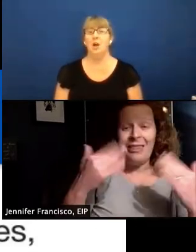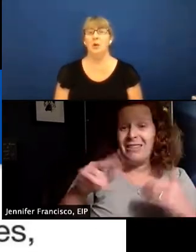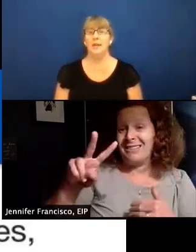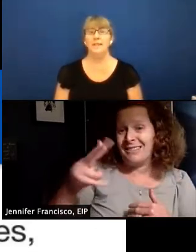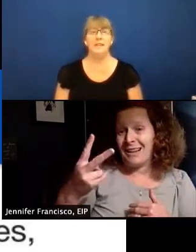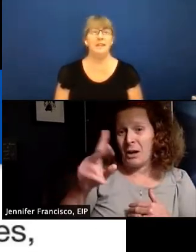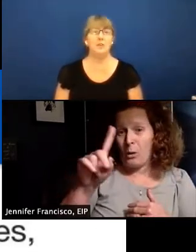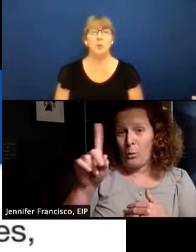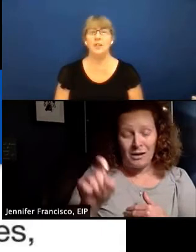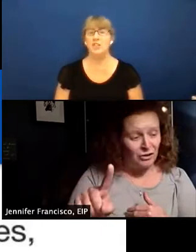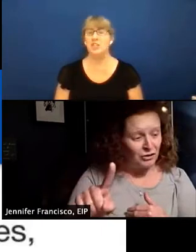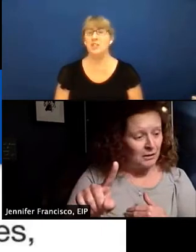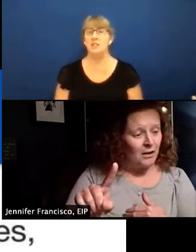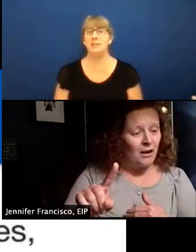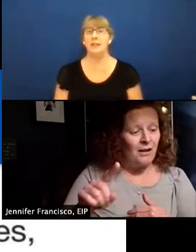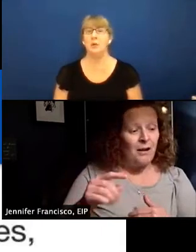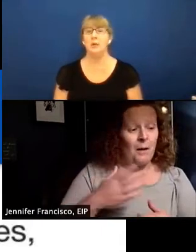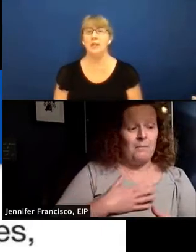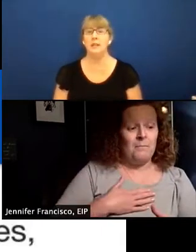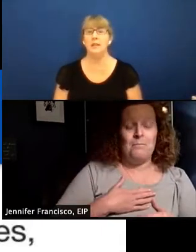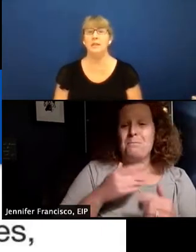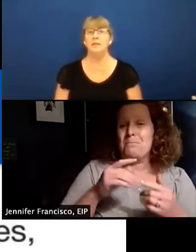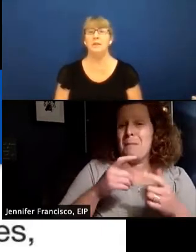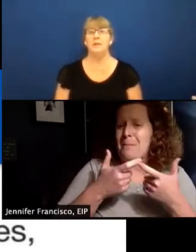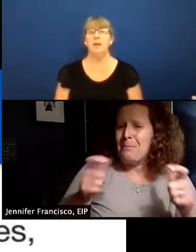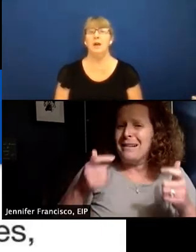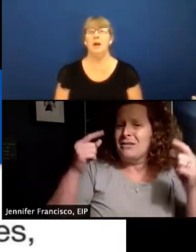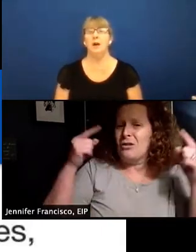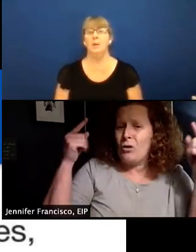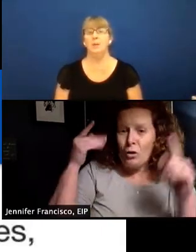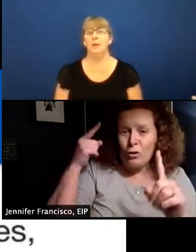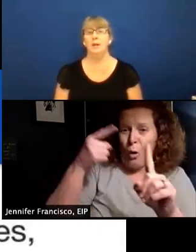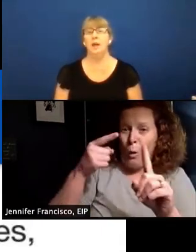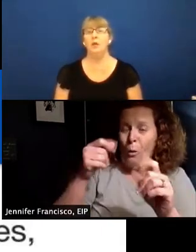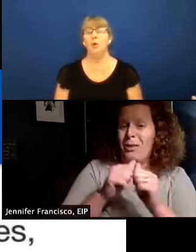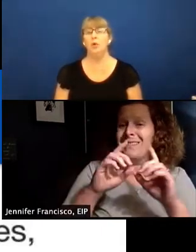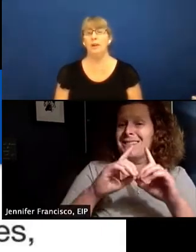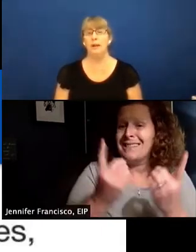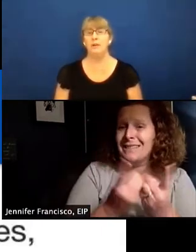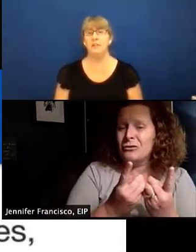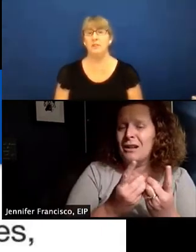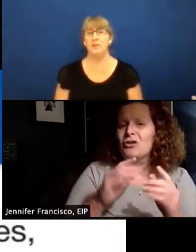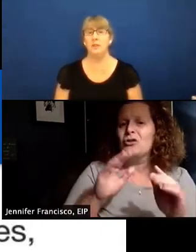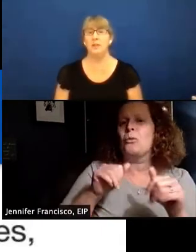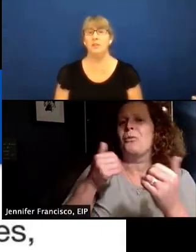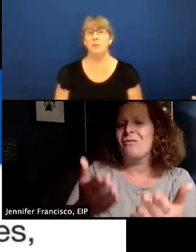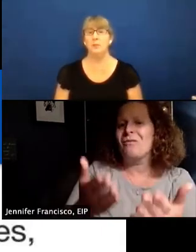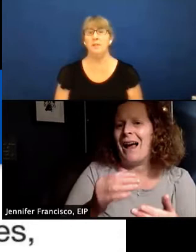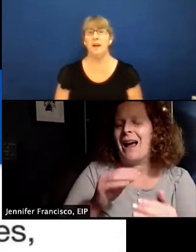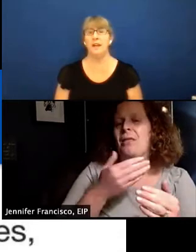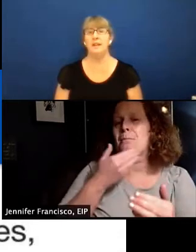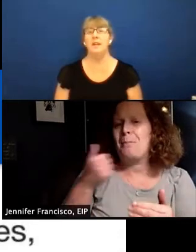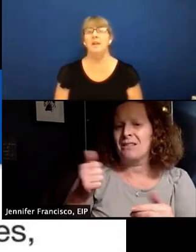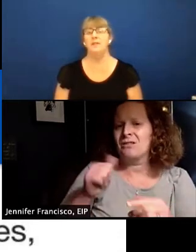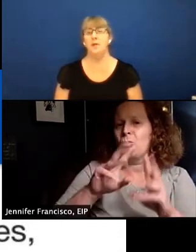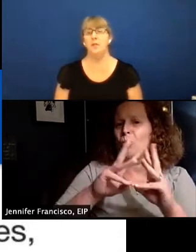Okay, the next question. The second one is a goal of our district is to provide for